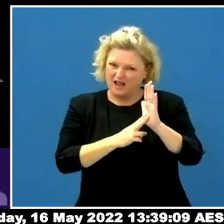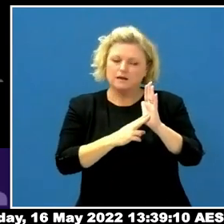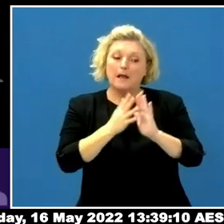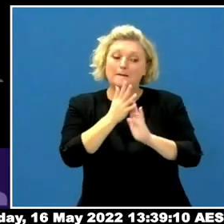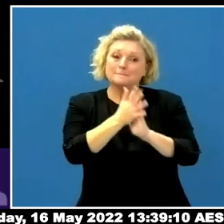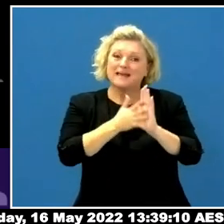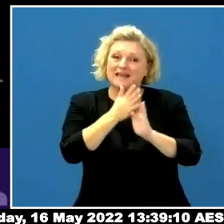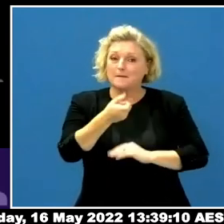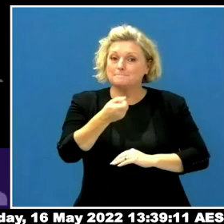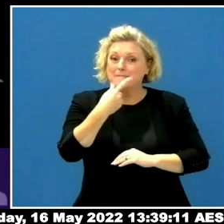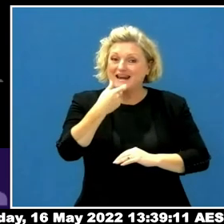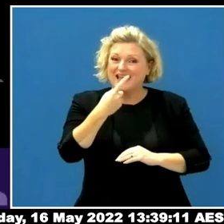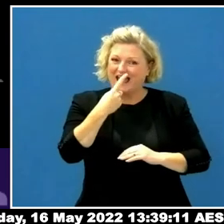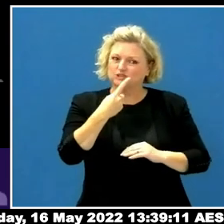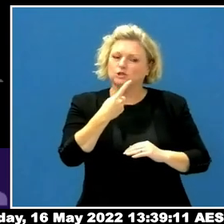after five minute seizures to stop the seizures.